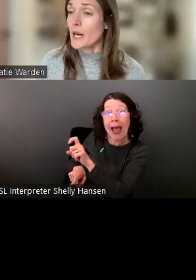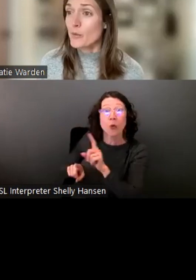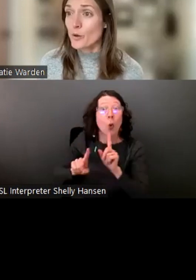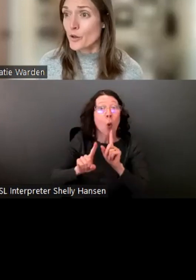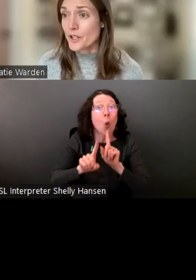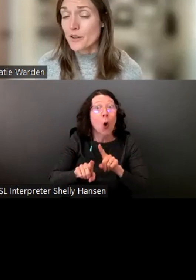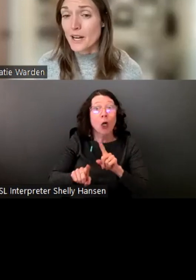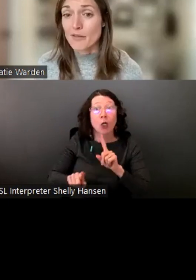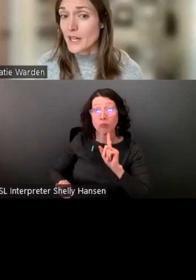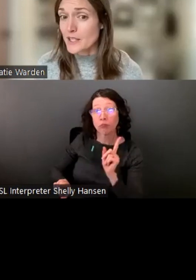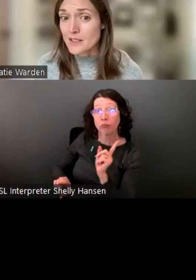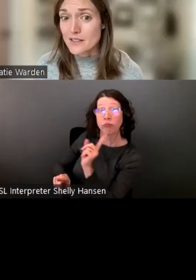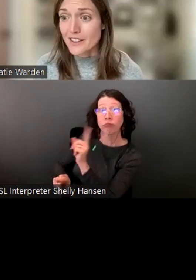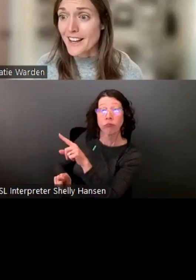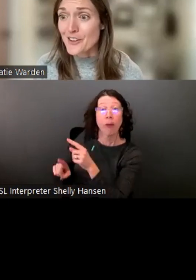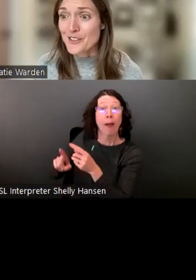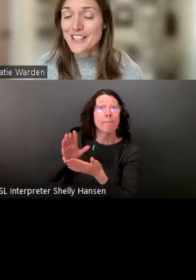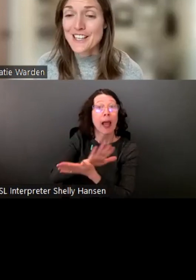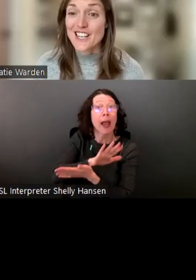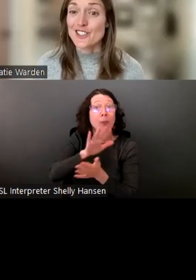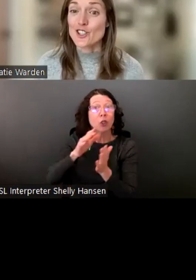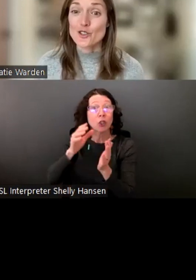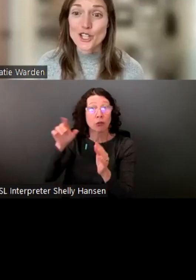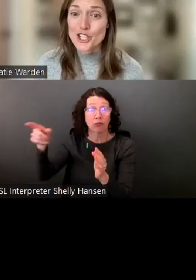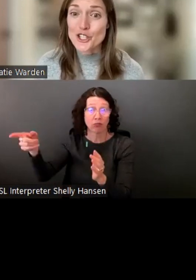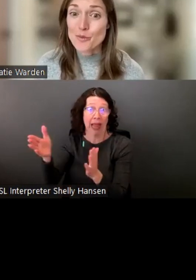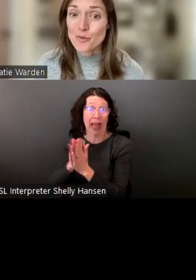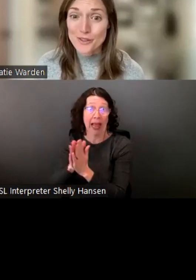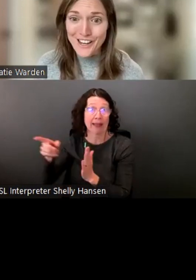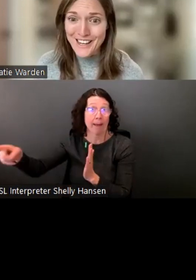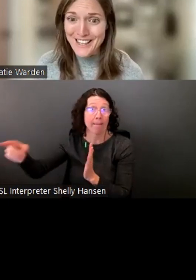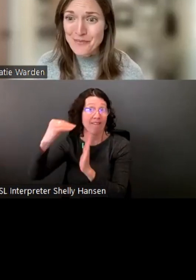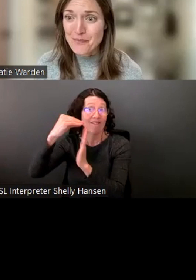paperwork you have patients fill out, instructions you provide,